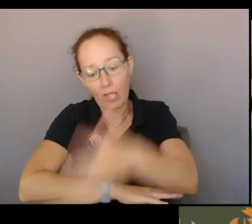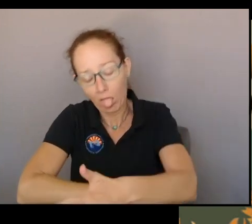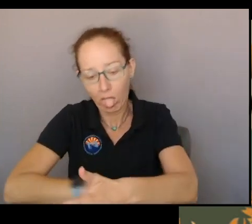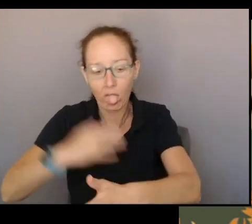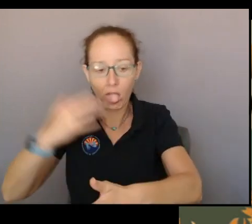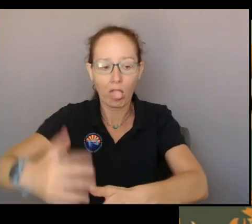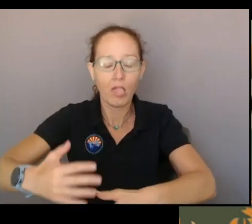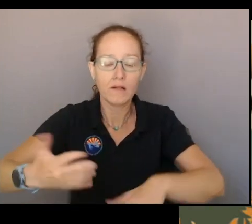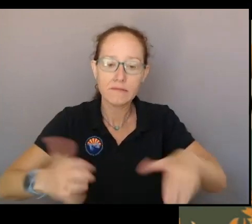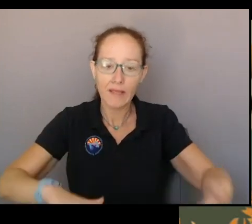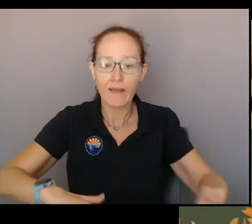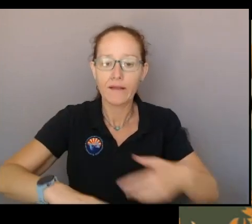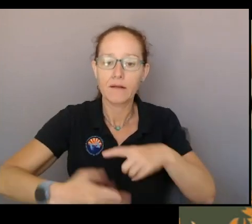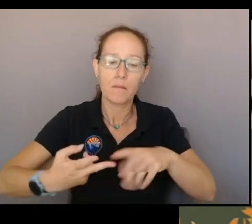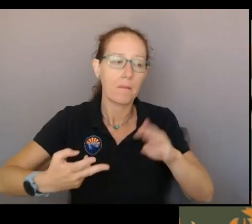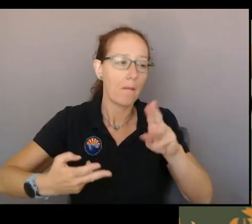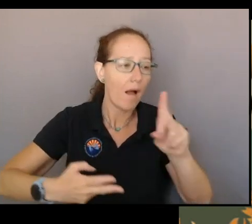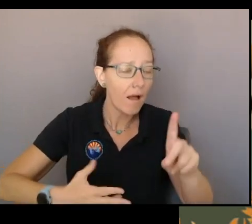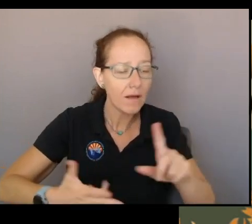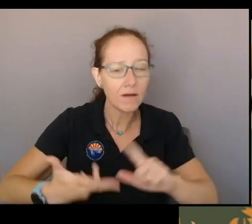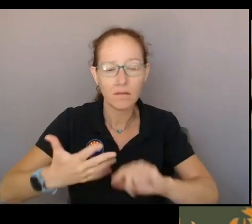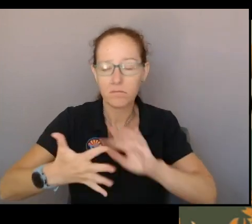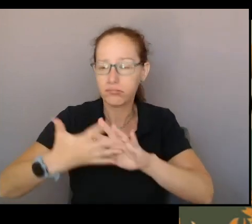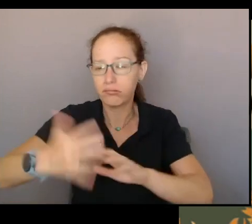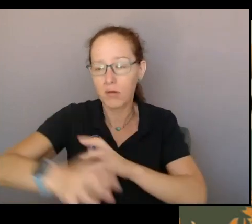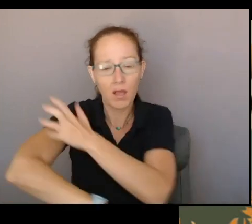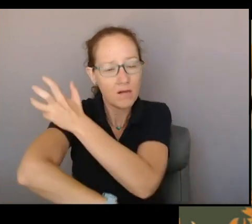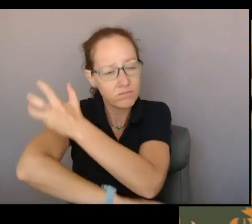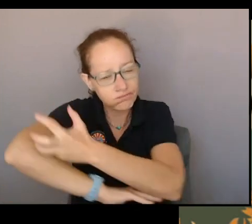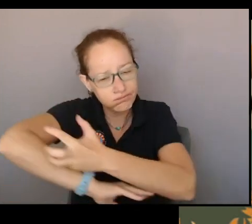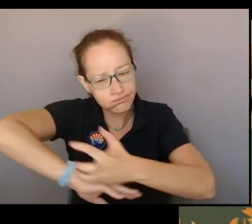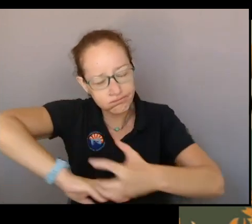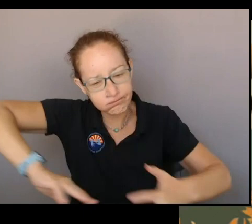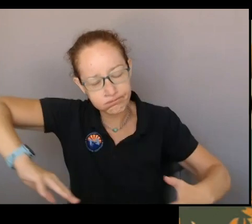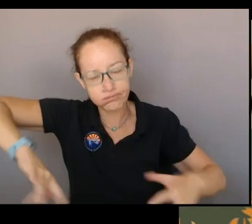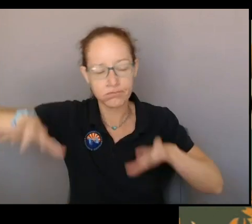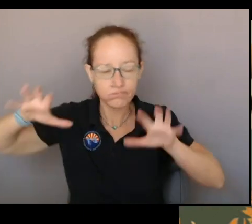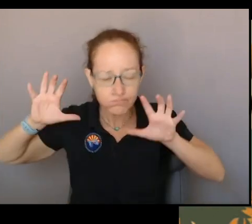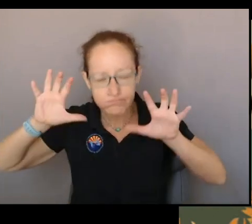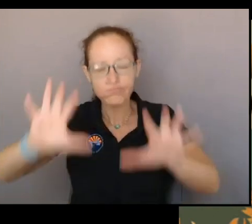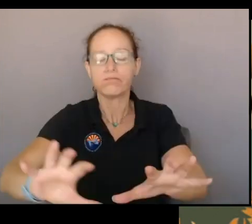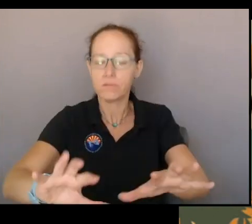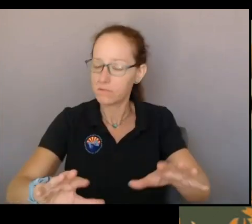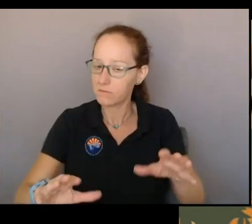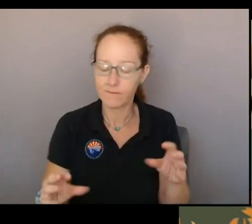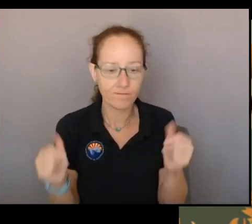everything just comes rushing down all at once. Uh it can happen in seconds and it's something definitely to be